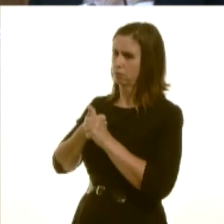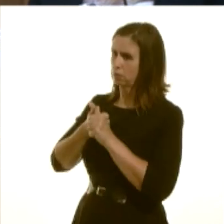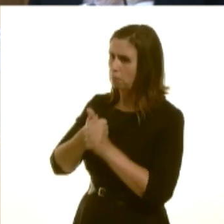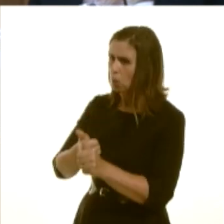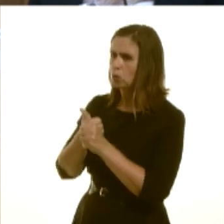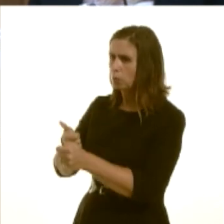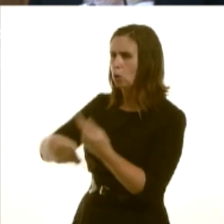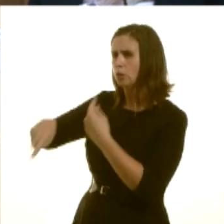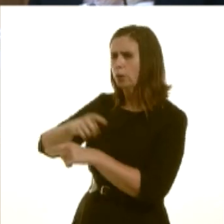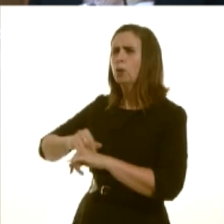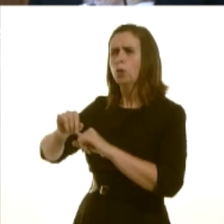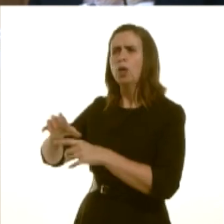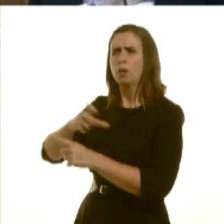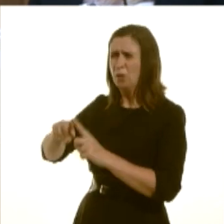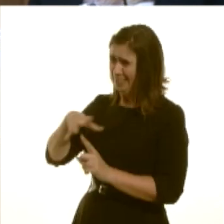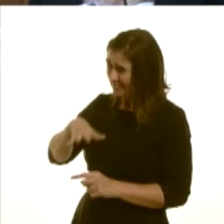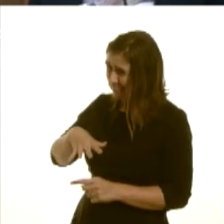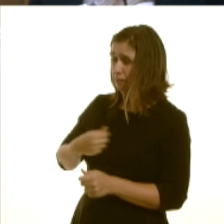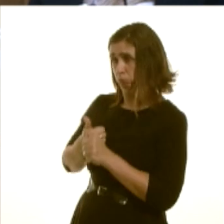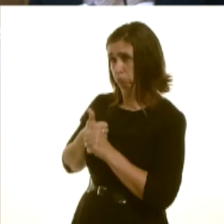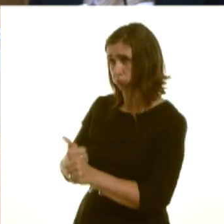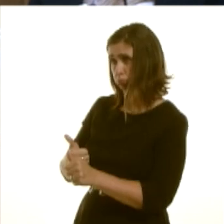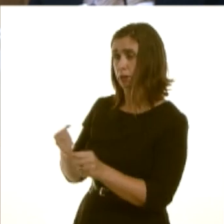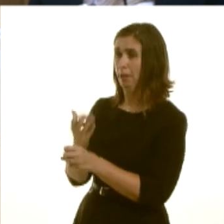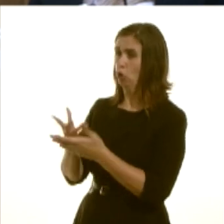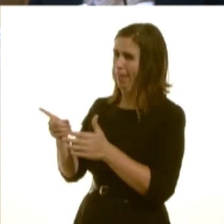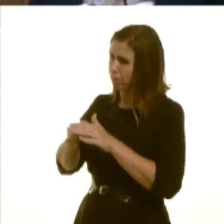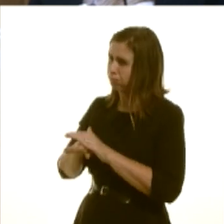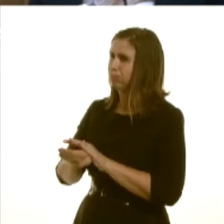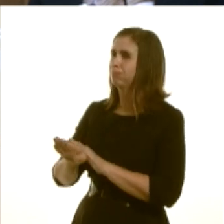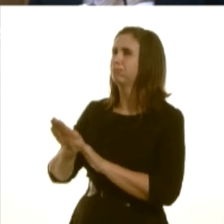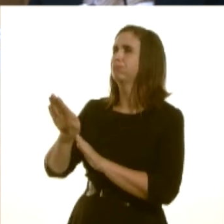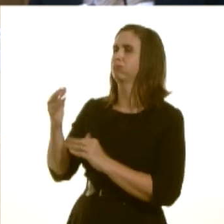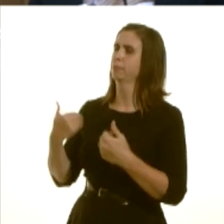need it most, with a view to ensuring that they grow and prosper in the future. That